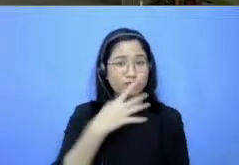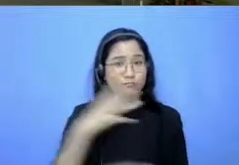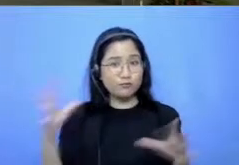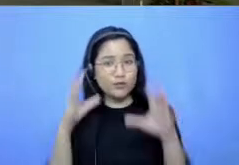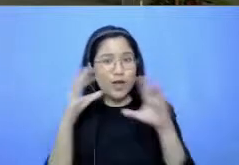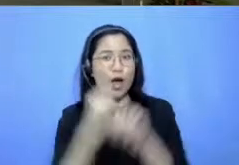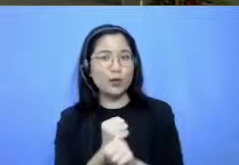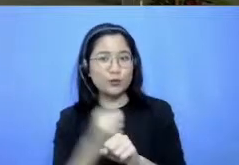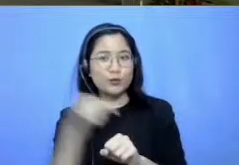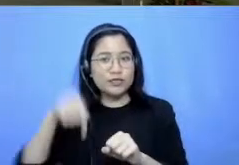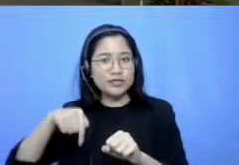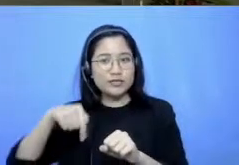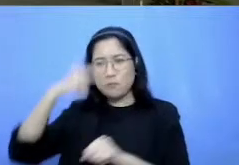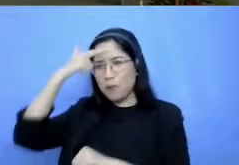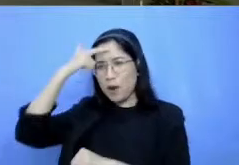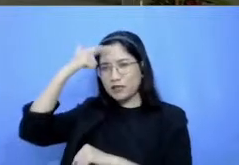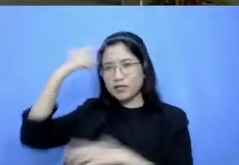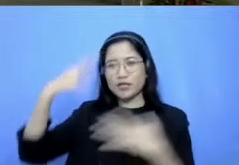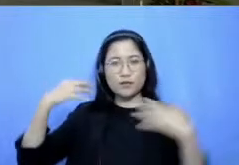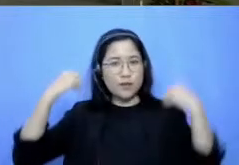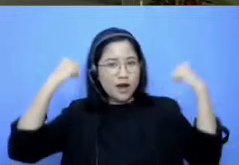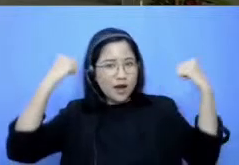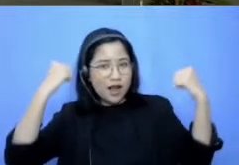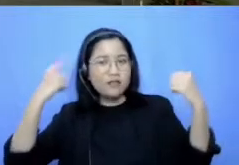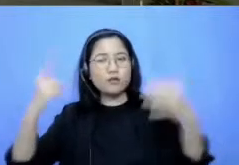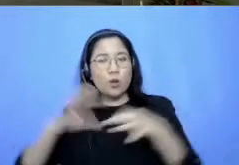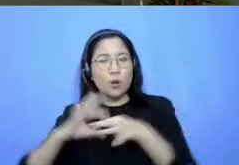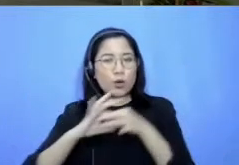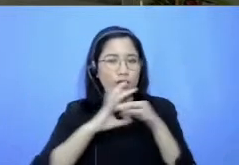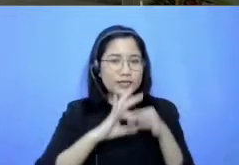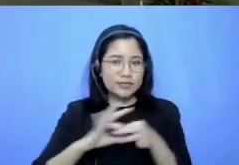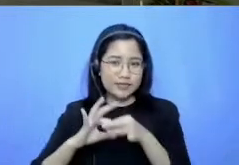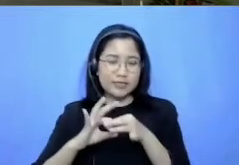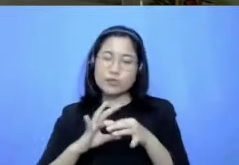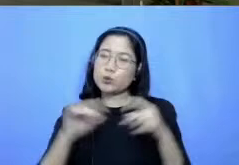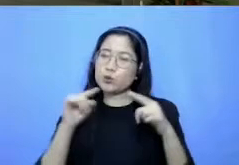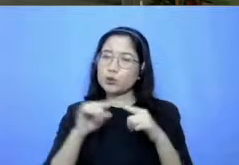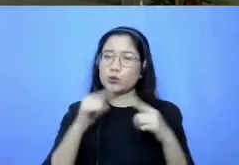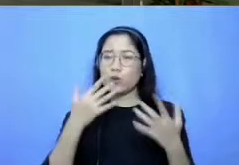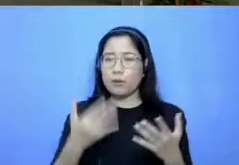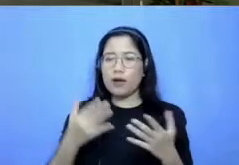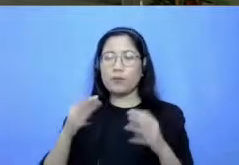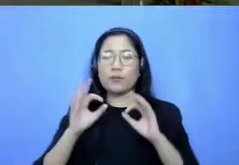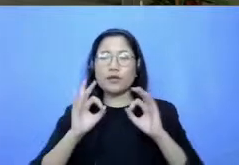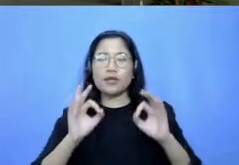learning is the spirit to collaborate with each other for the sake of Indonesian education and it turns out that I have